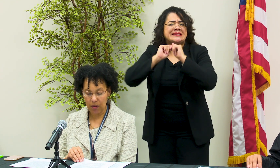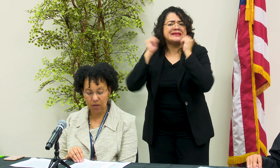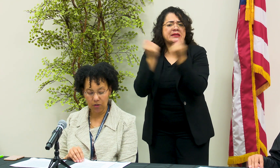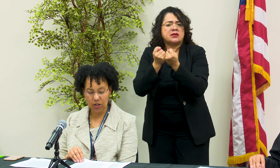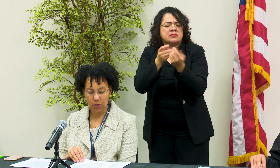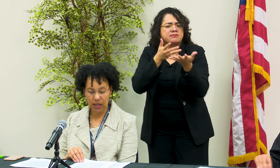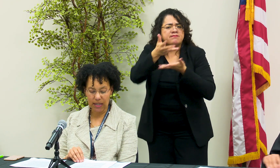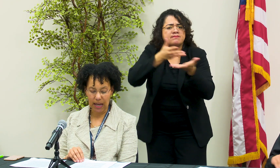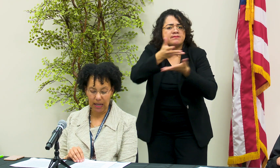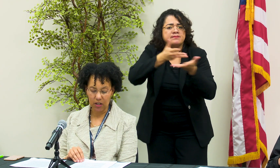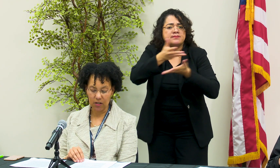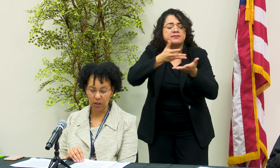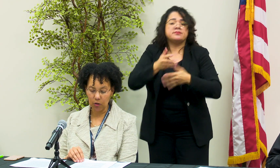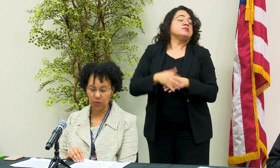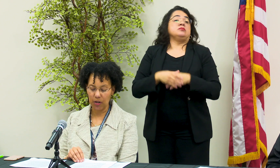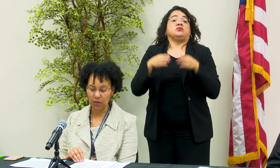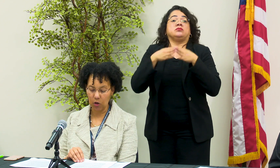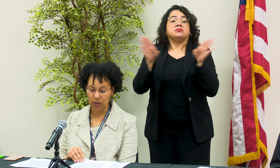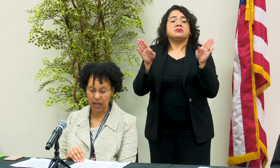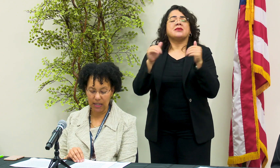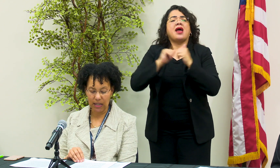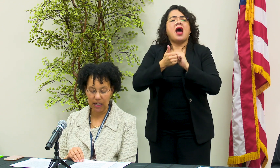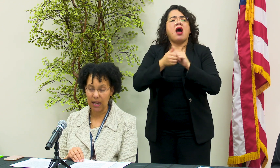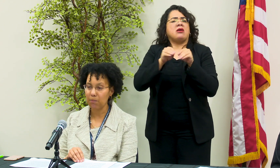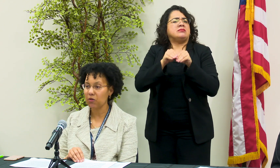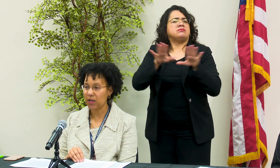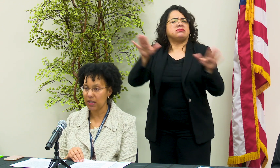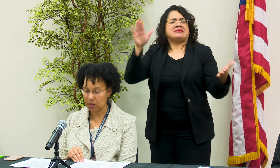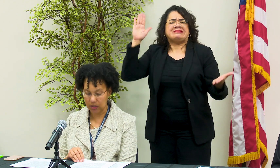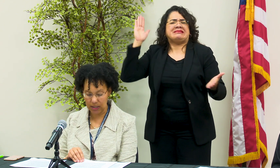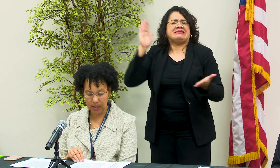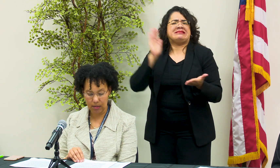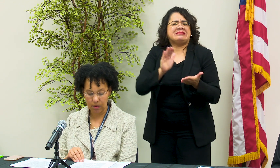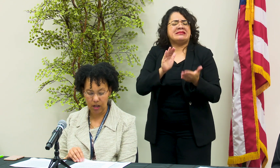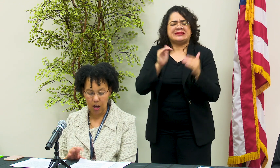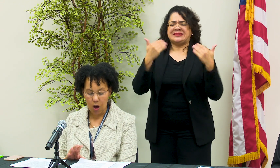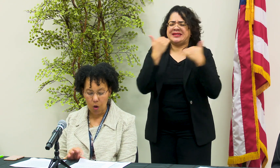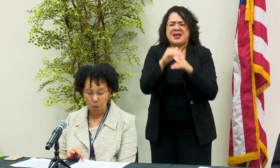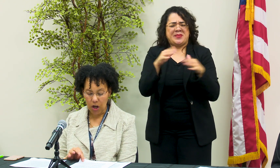efforts you can take to slow the spread of COVID-19 and prevent illness. Wash